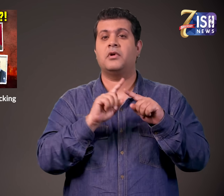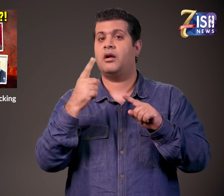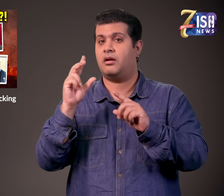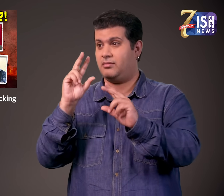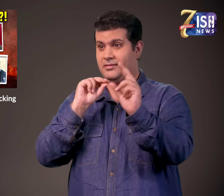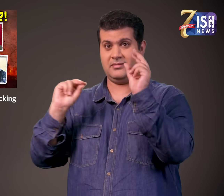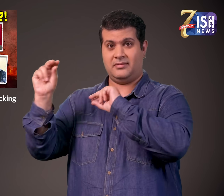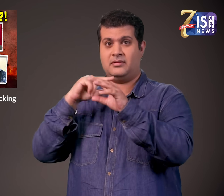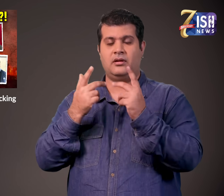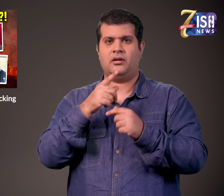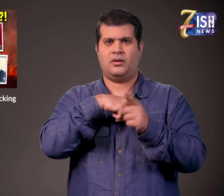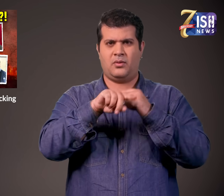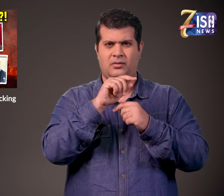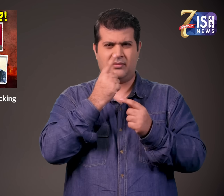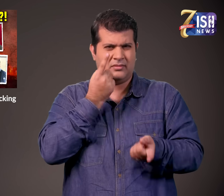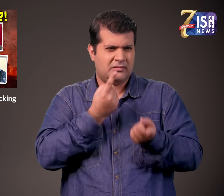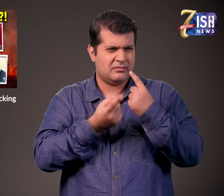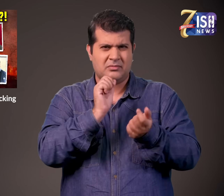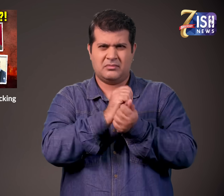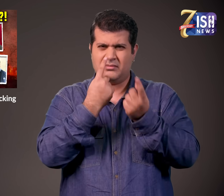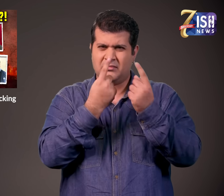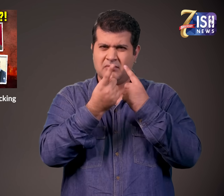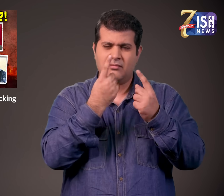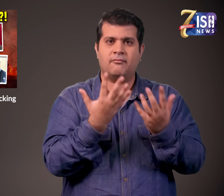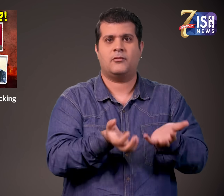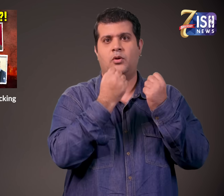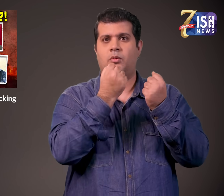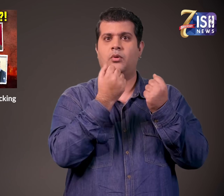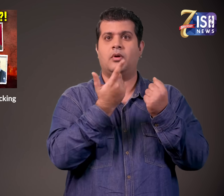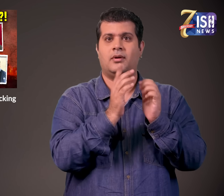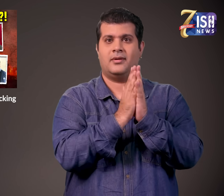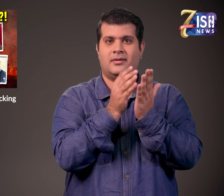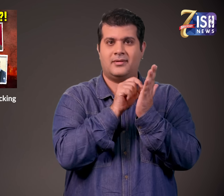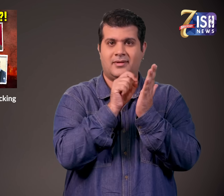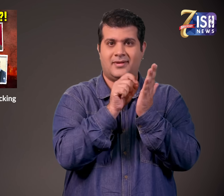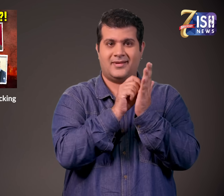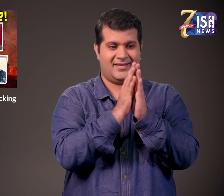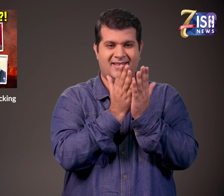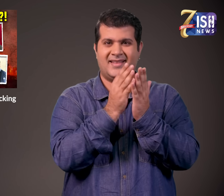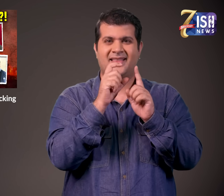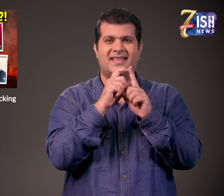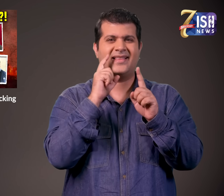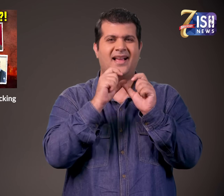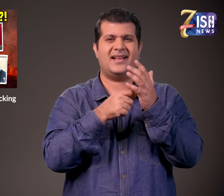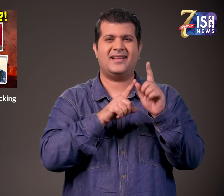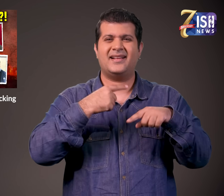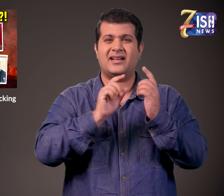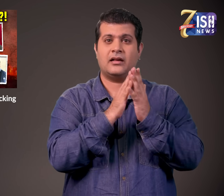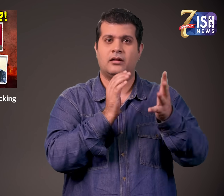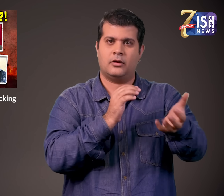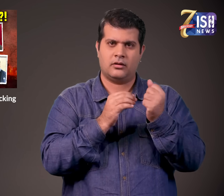According to some sources, a few diaries were recovered,